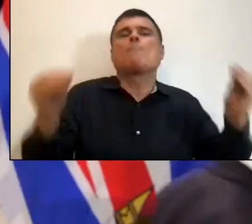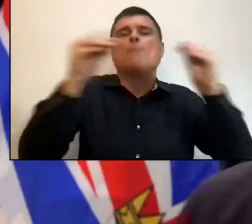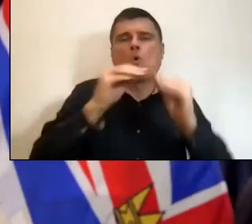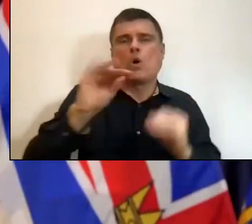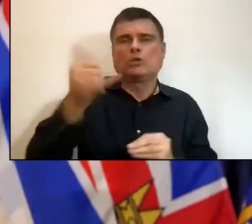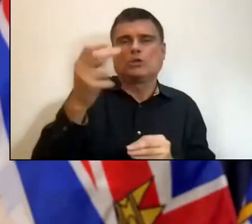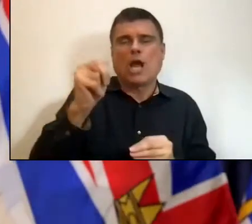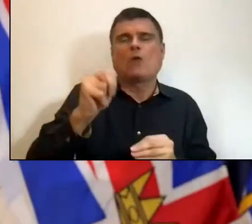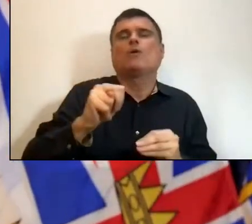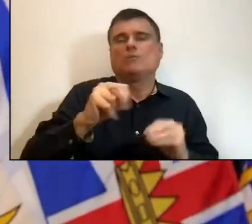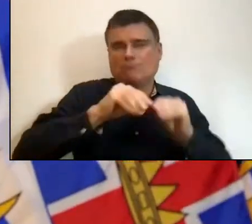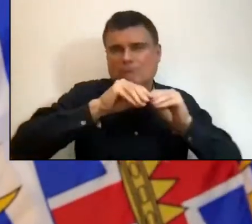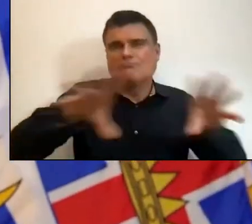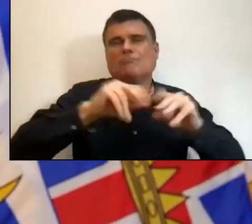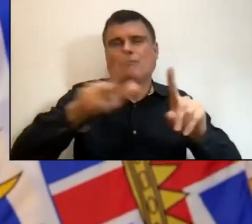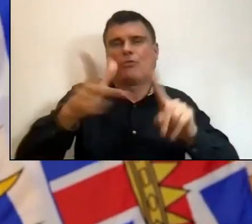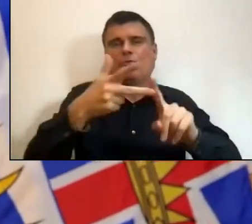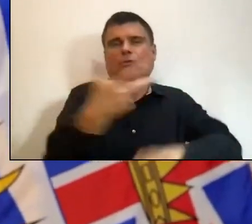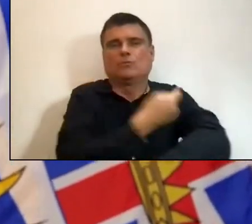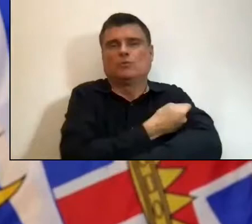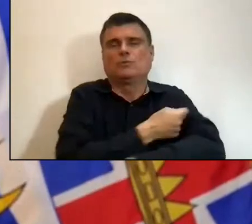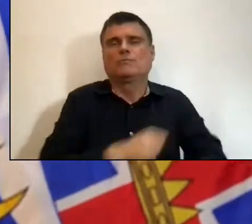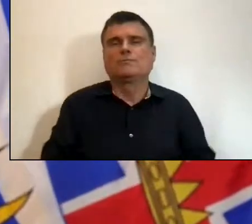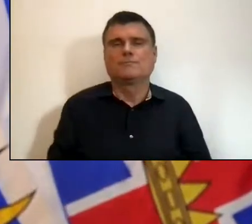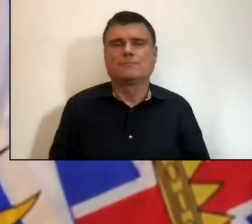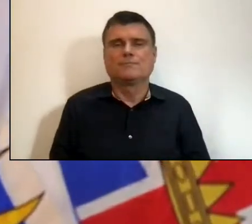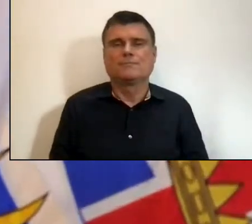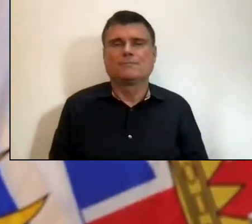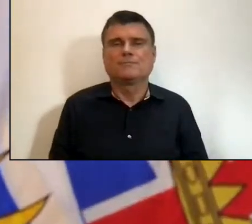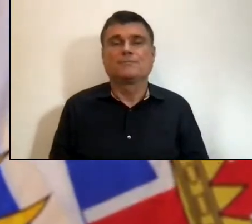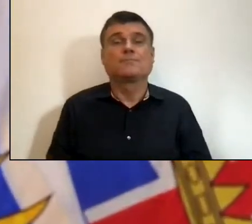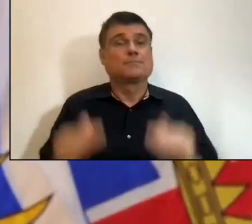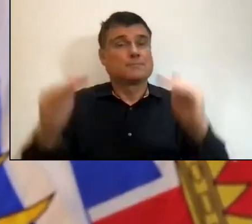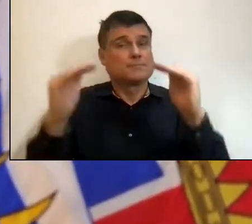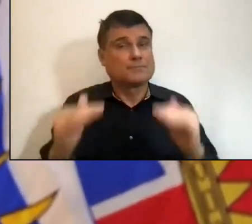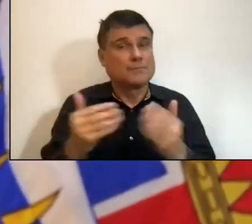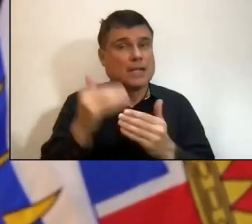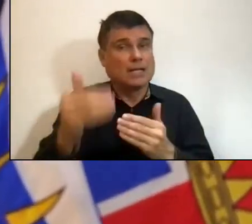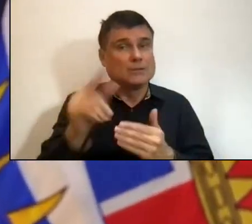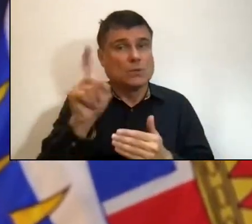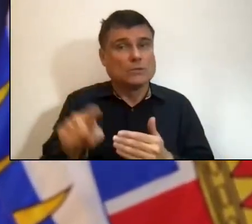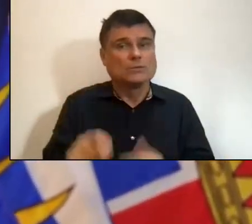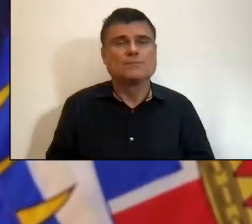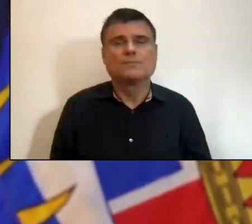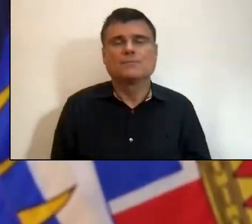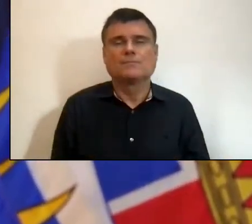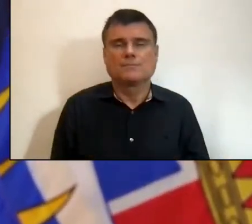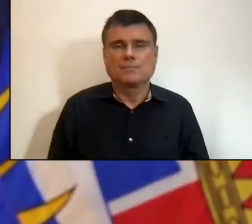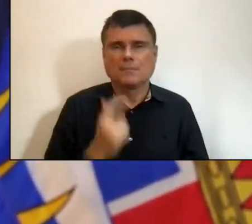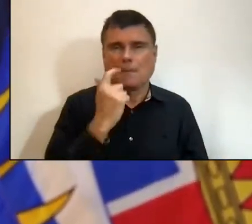Next question is from Sabrina